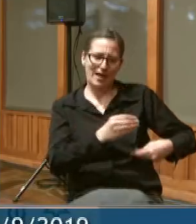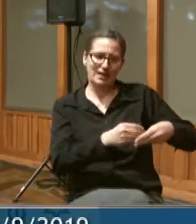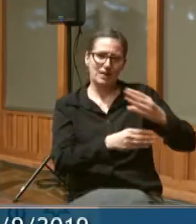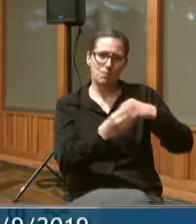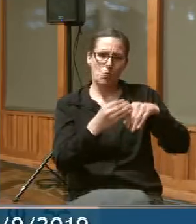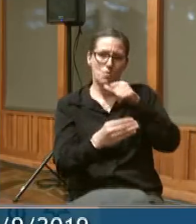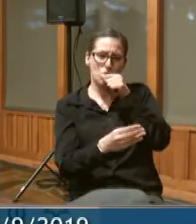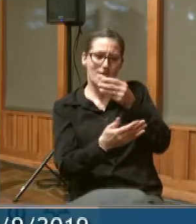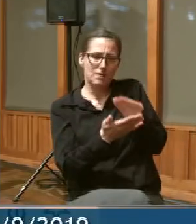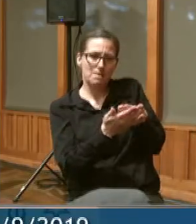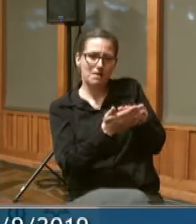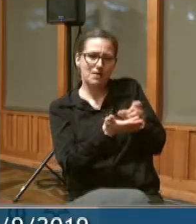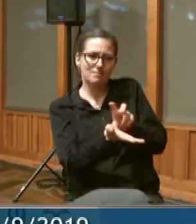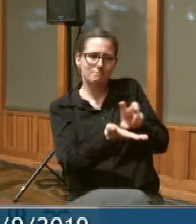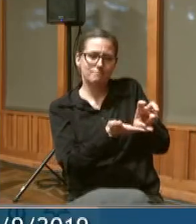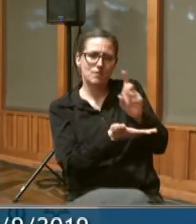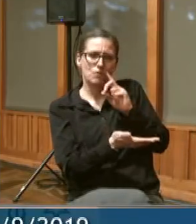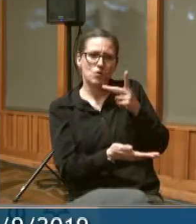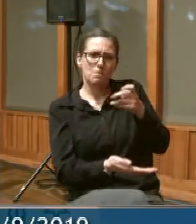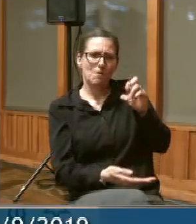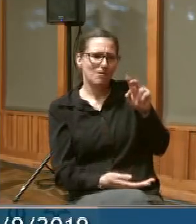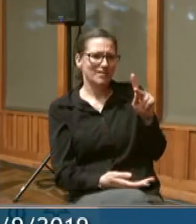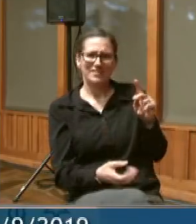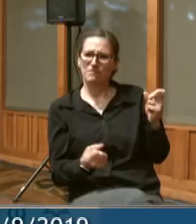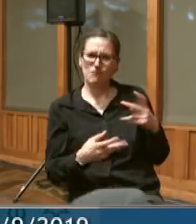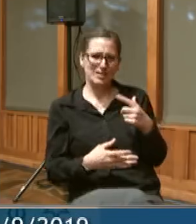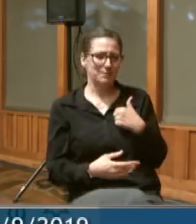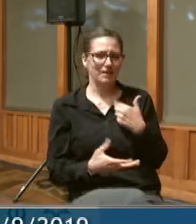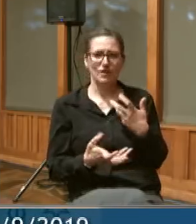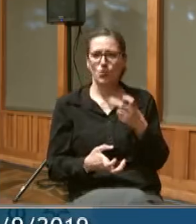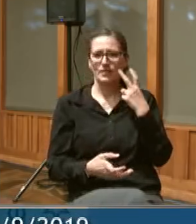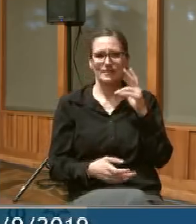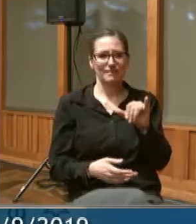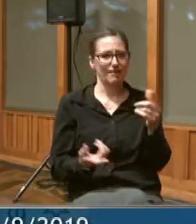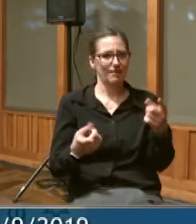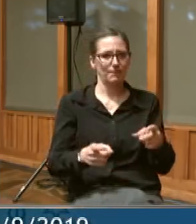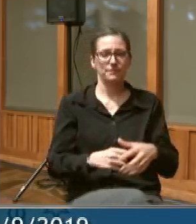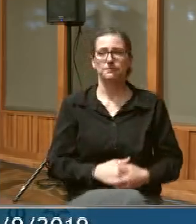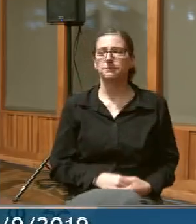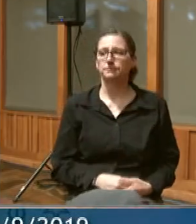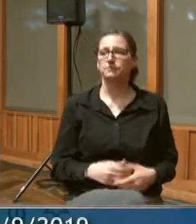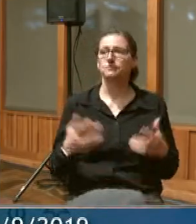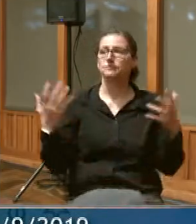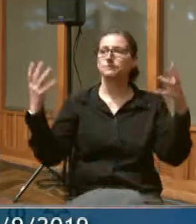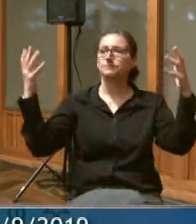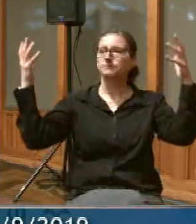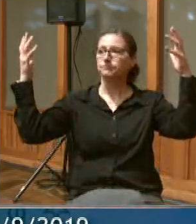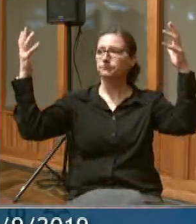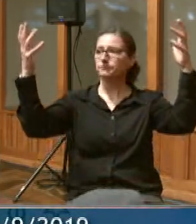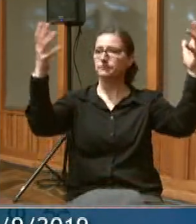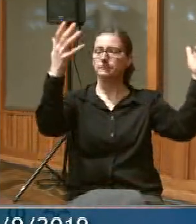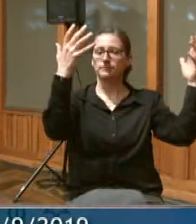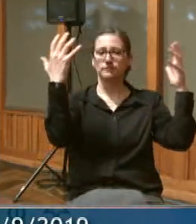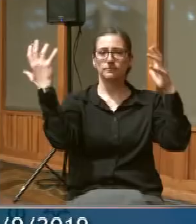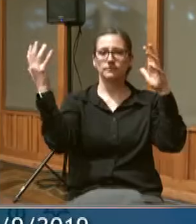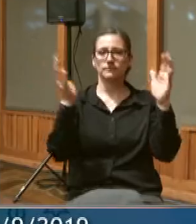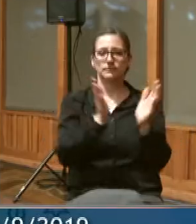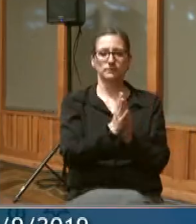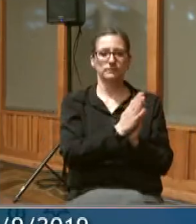REALLY IMPORTANT TO US. HEARING OF SOFT PRIVATIZATION IS FRIGHTENING.